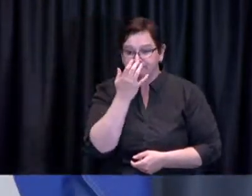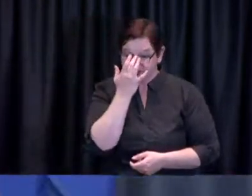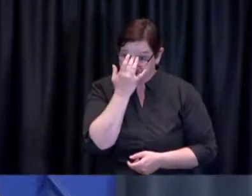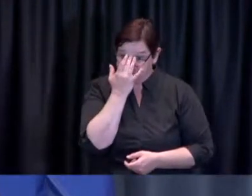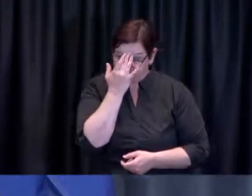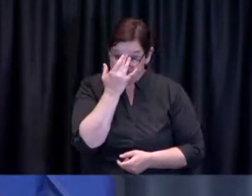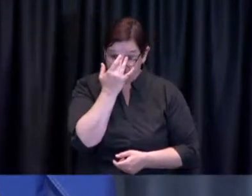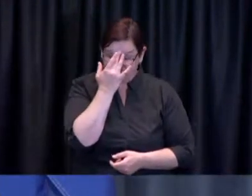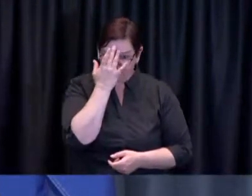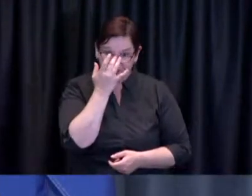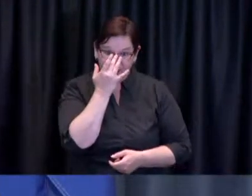Thank you Mayor Tory good afternoon.